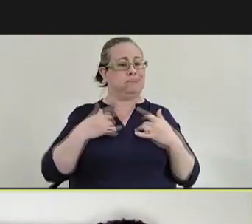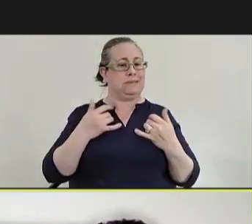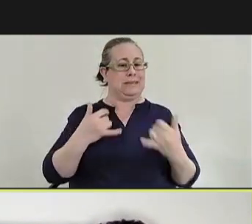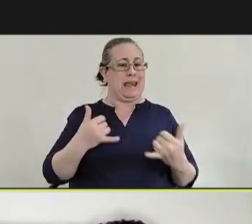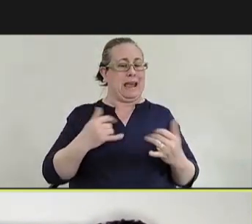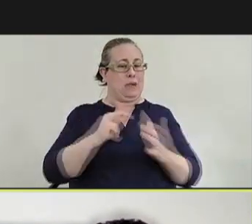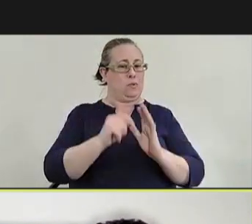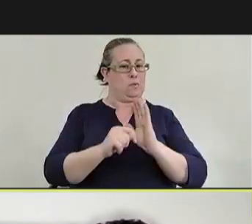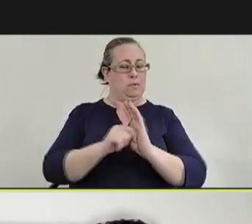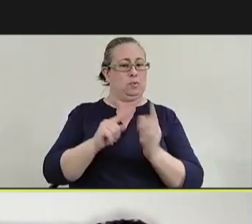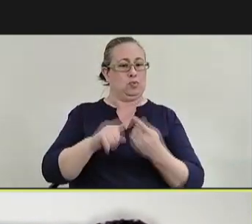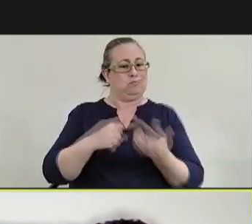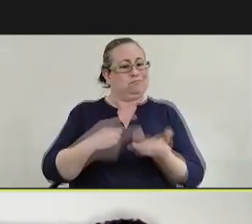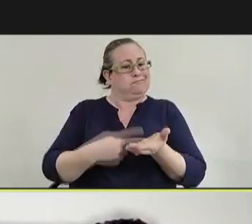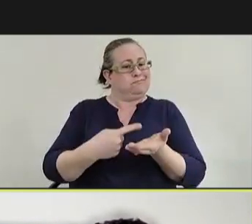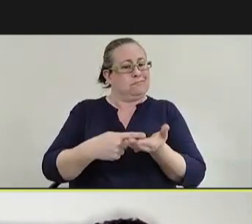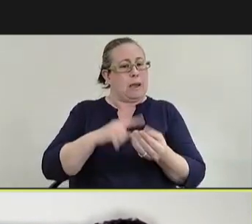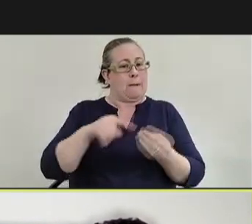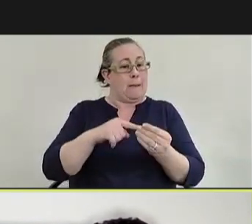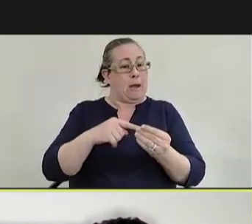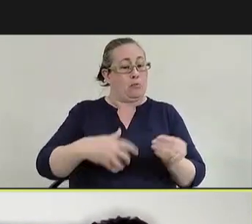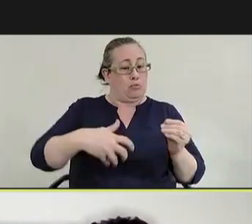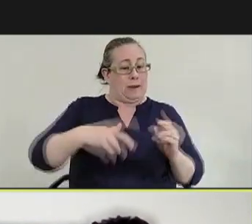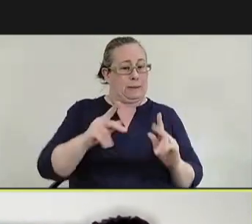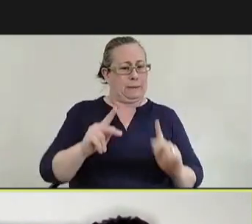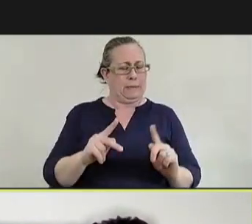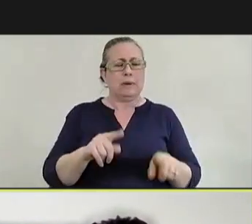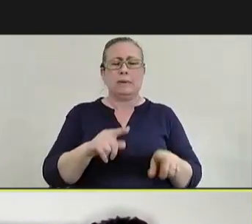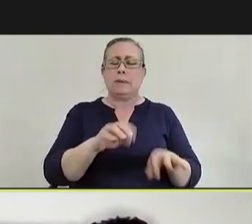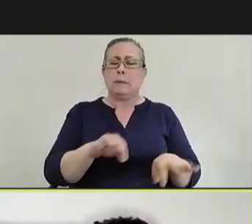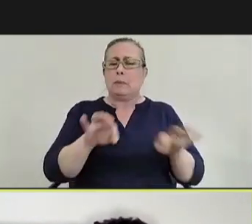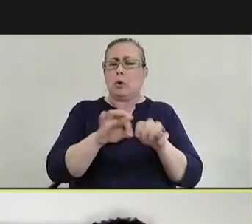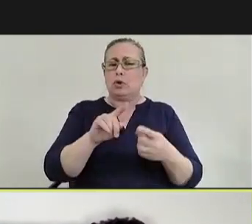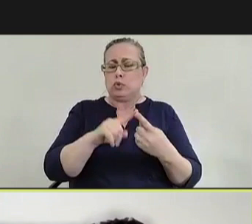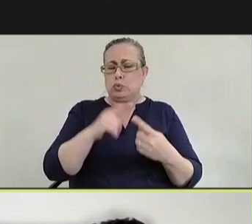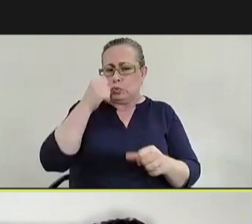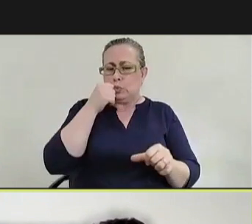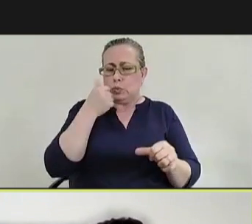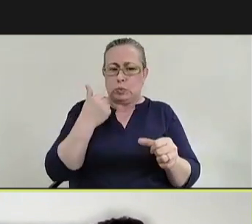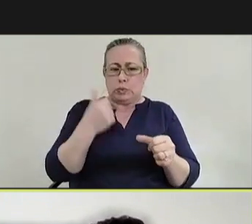talking about vaccinating pregnant people, it is important to remember, again, as Bob said that the